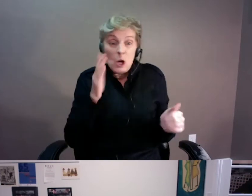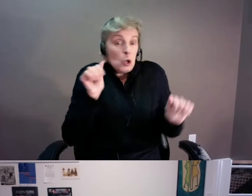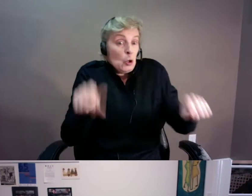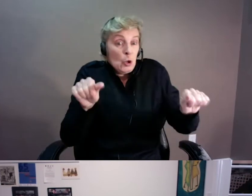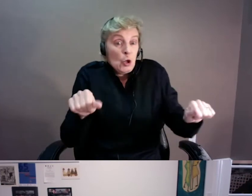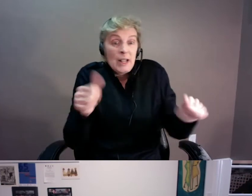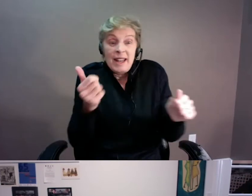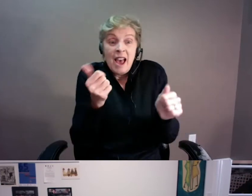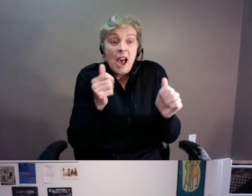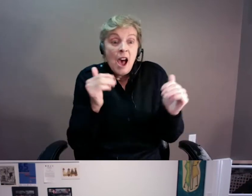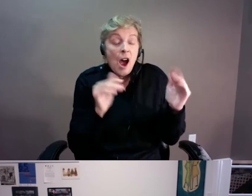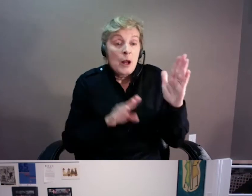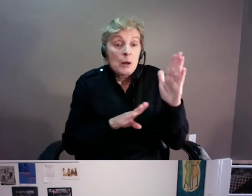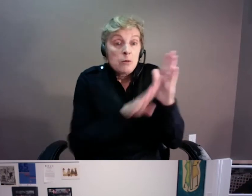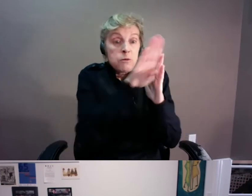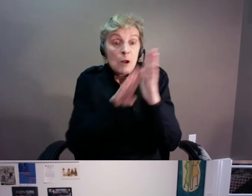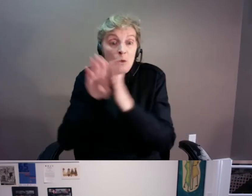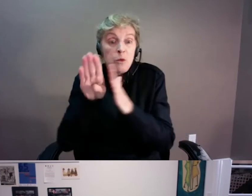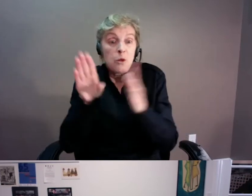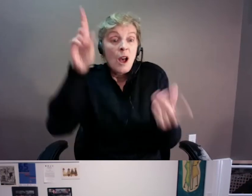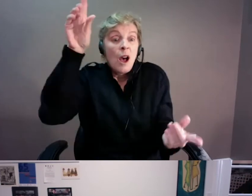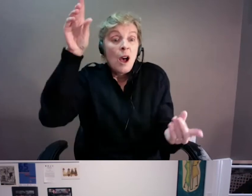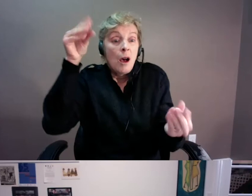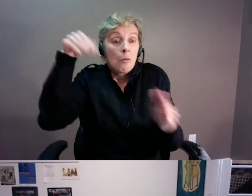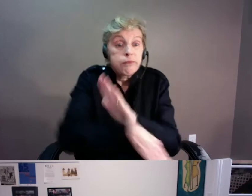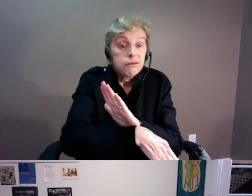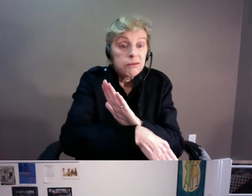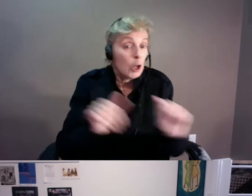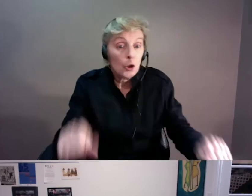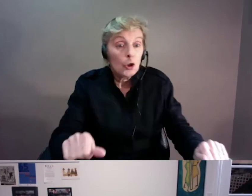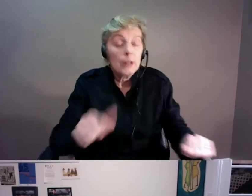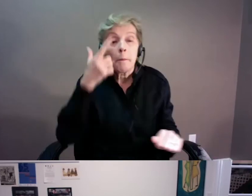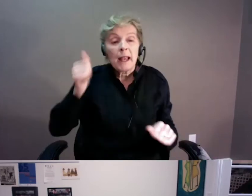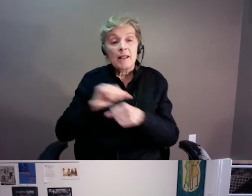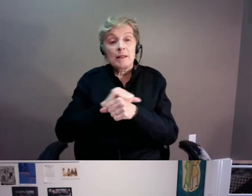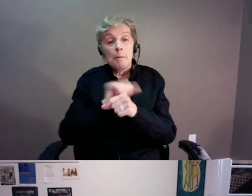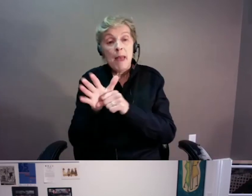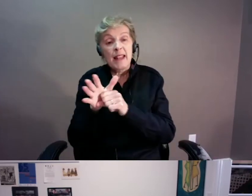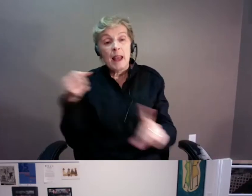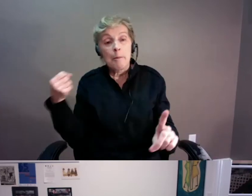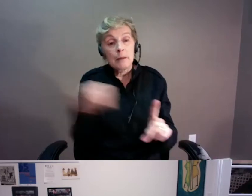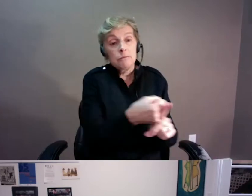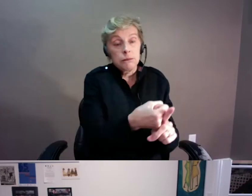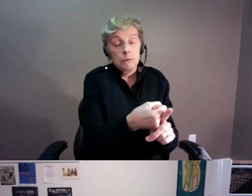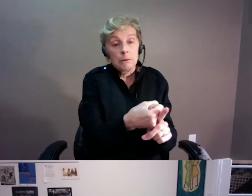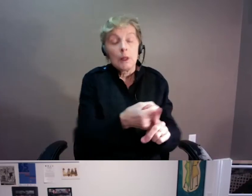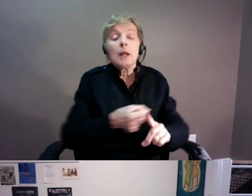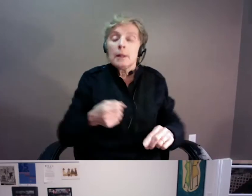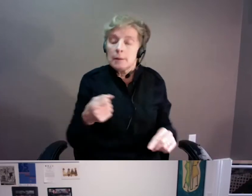under the the the economic and social impact of the pandemic. And I think this is a moment,